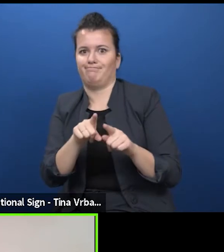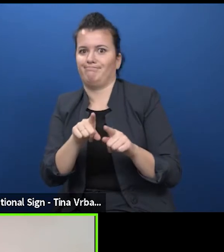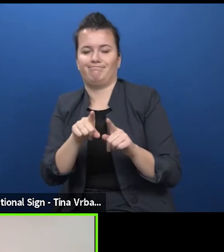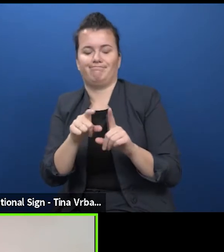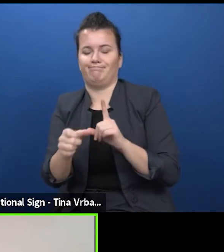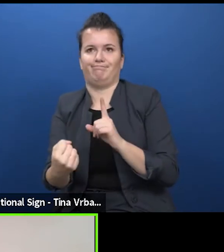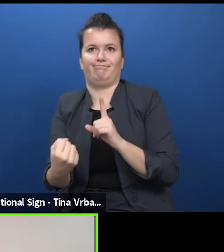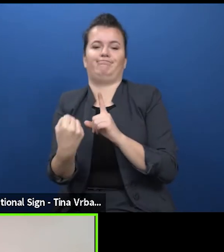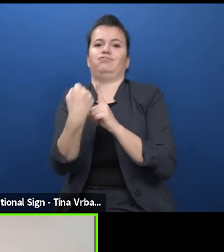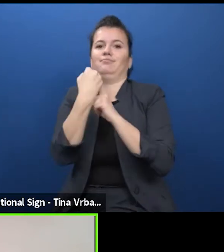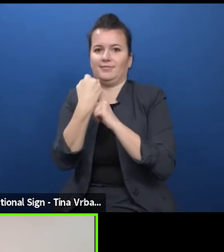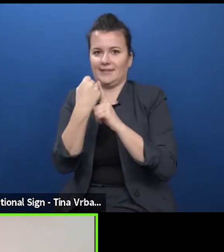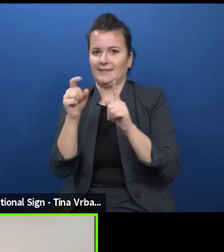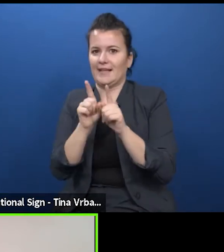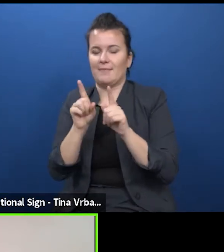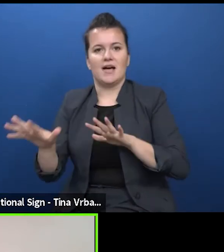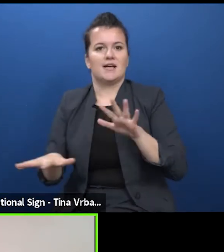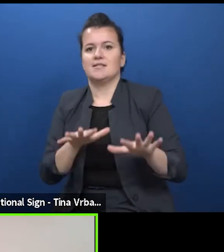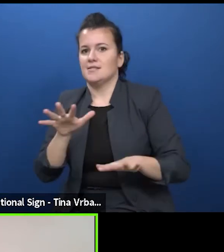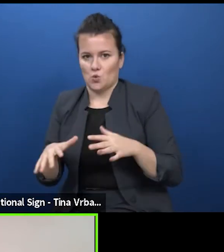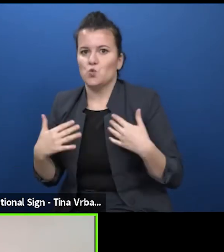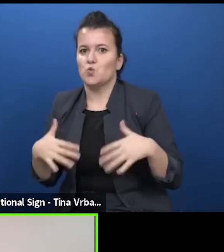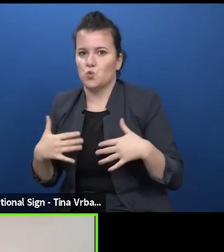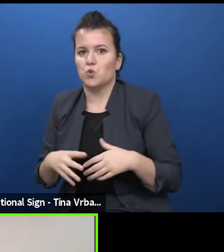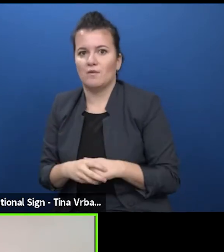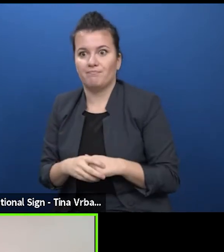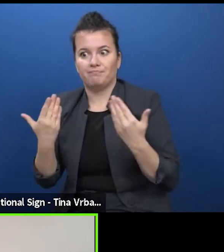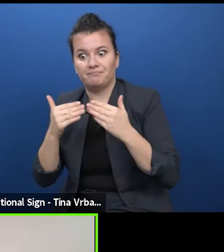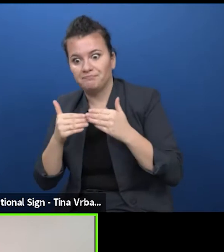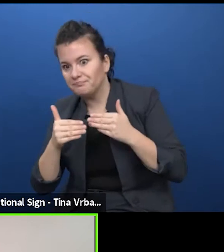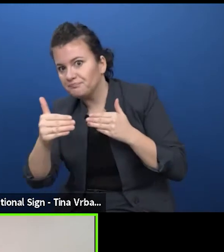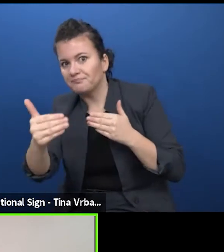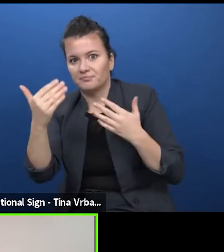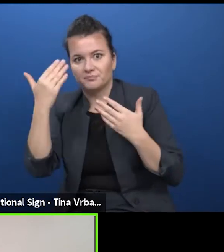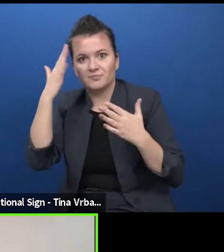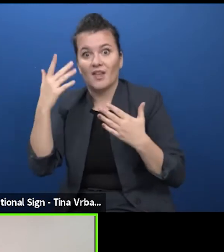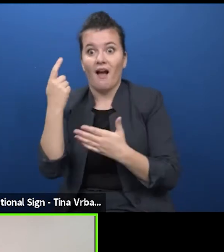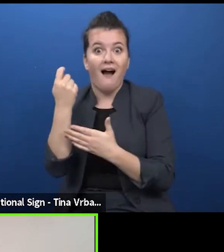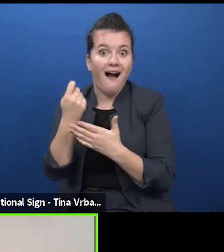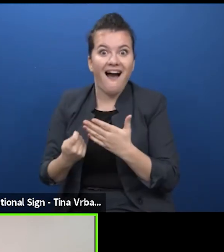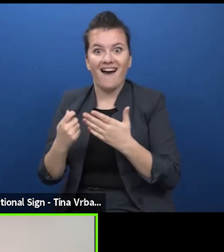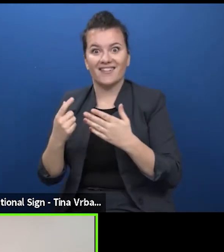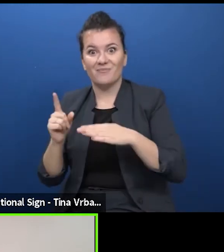this difficult situation and the uncertainty of your latest artistic work which for someone has